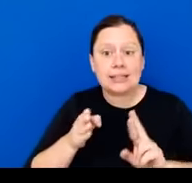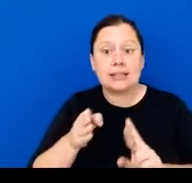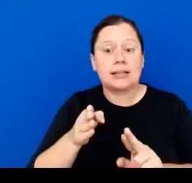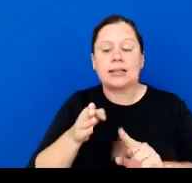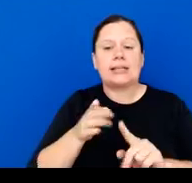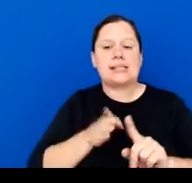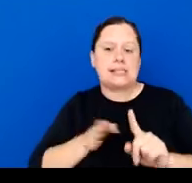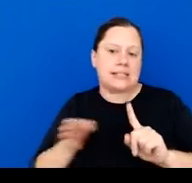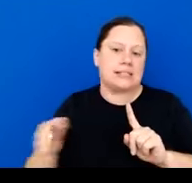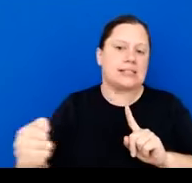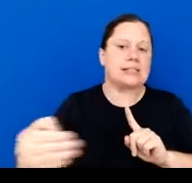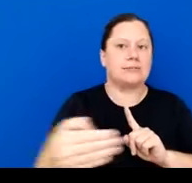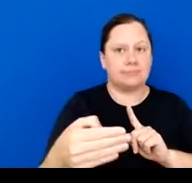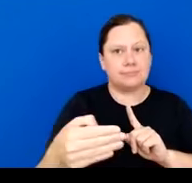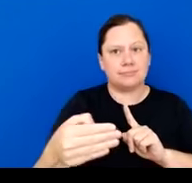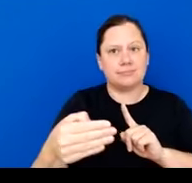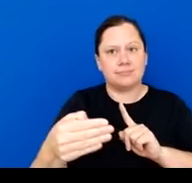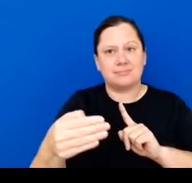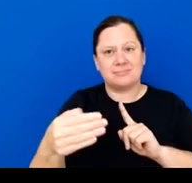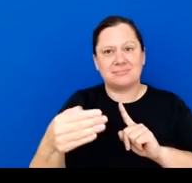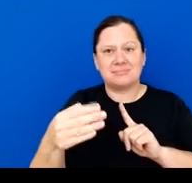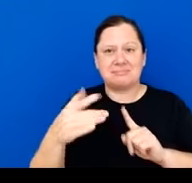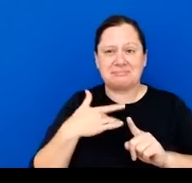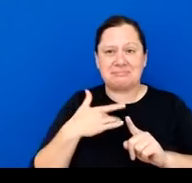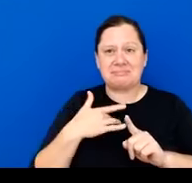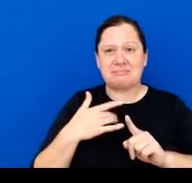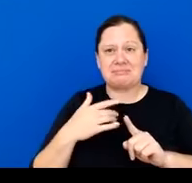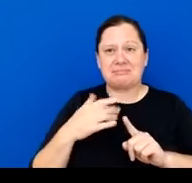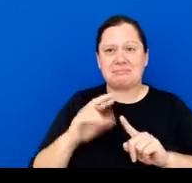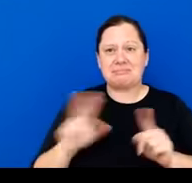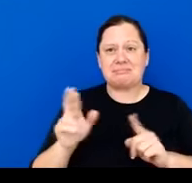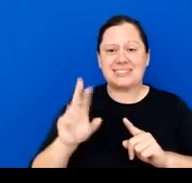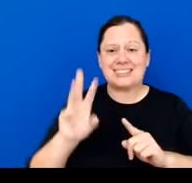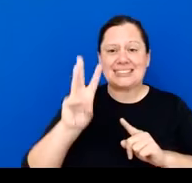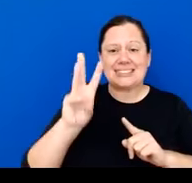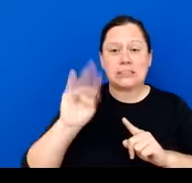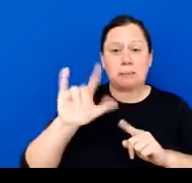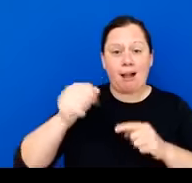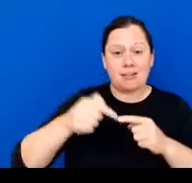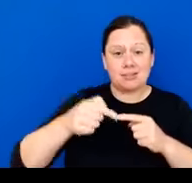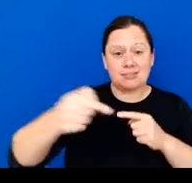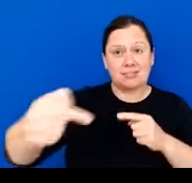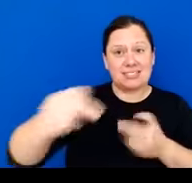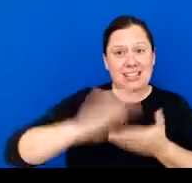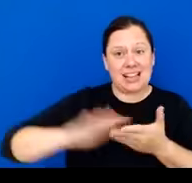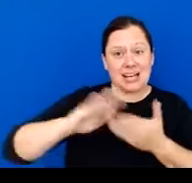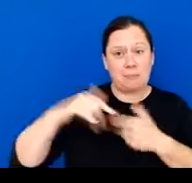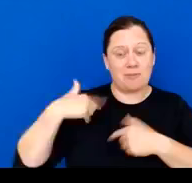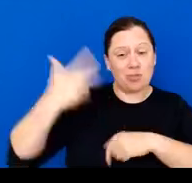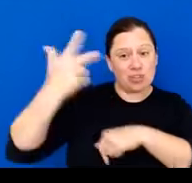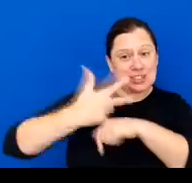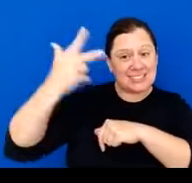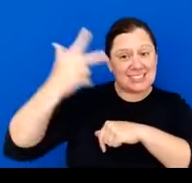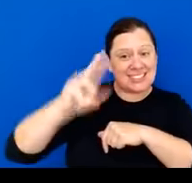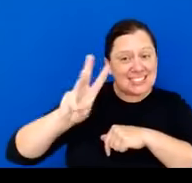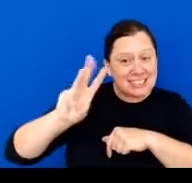completed so far over the last three days in addition it really comes down to the about this type of